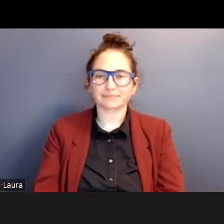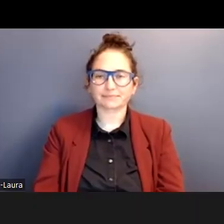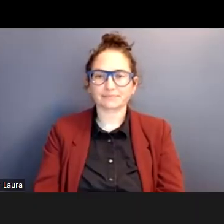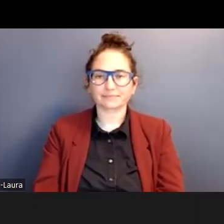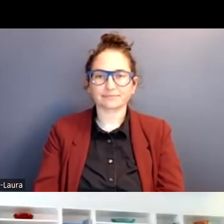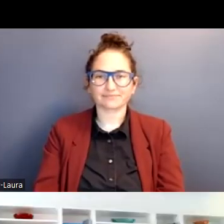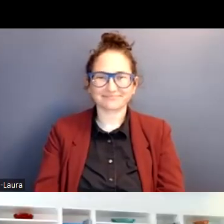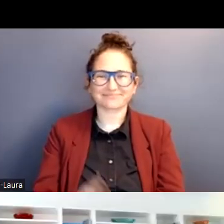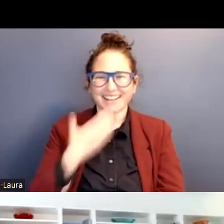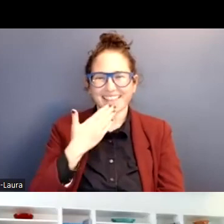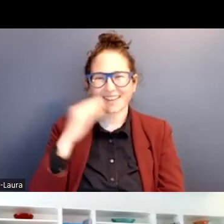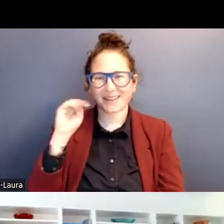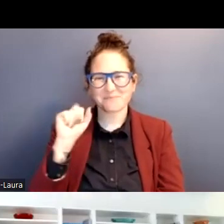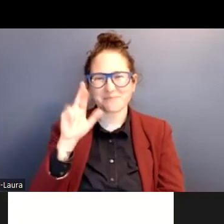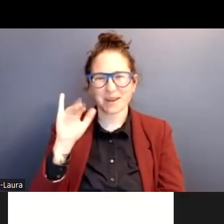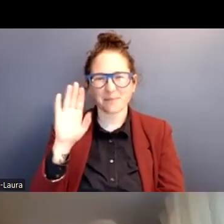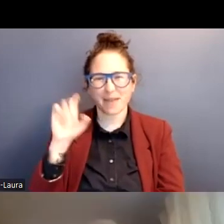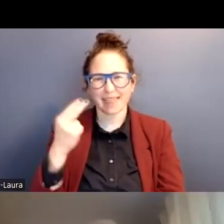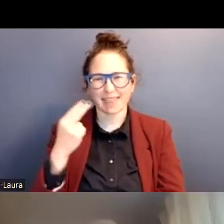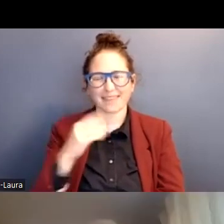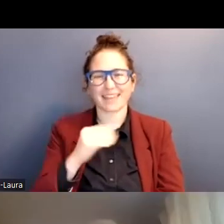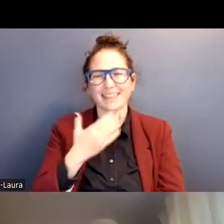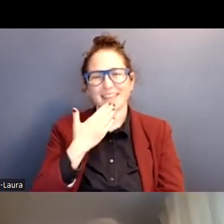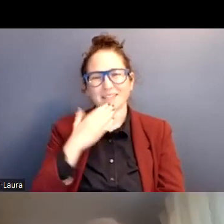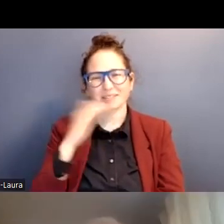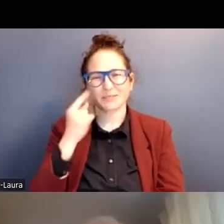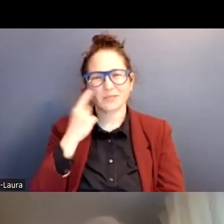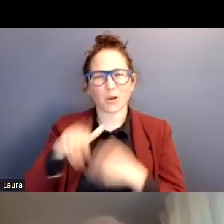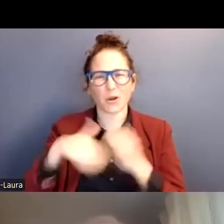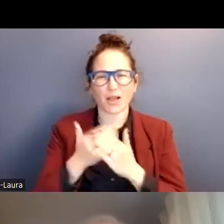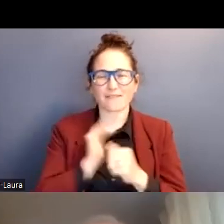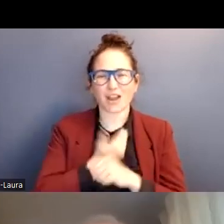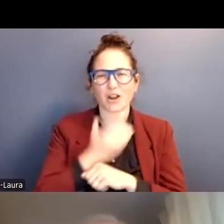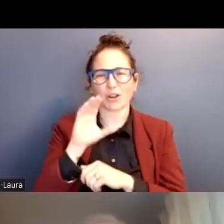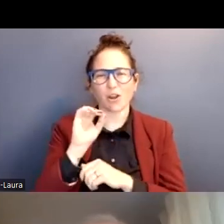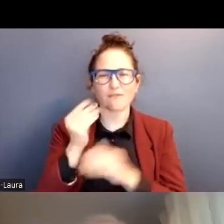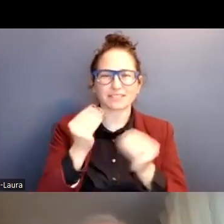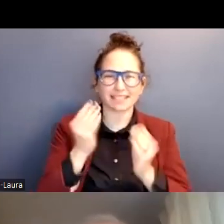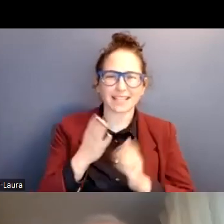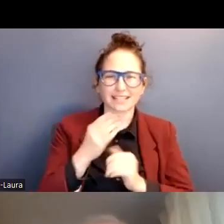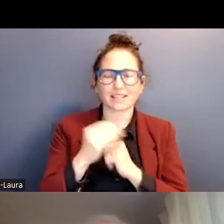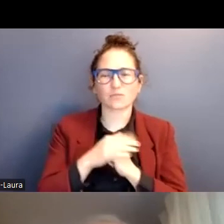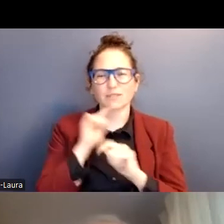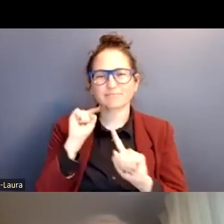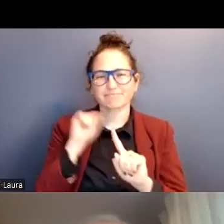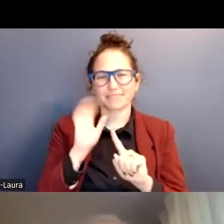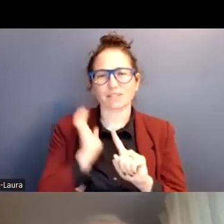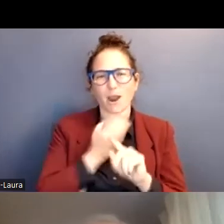Alixe Bonardi: Thank you, Mary Beth, and thank you to our co-facilitators and particularly to our panelists for joining us